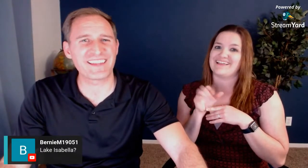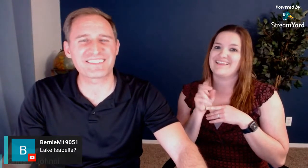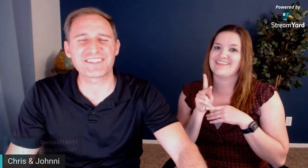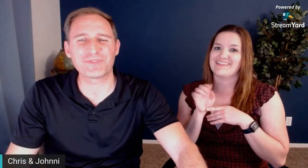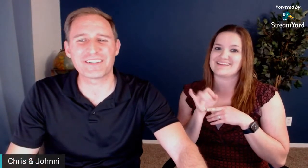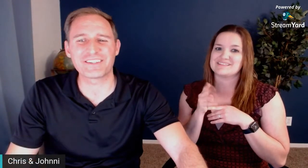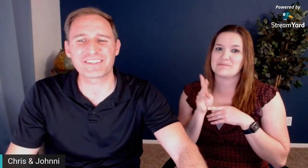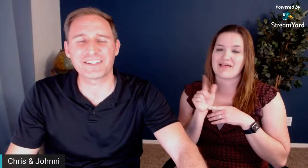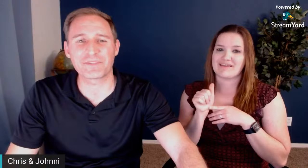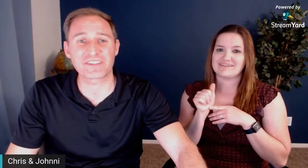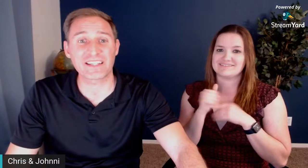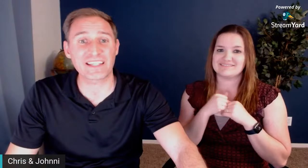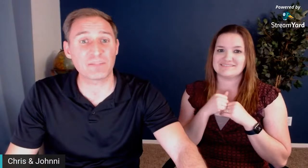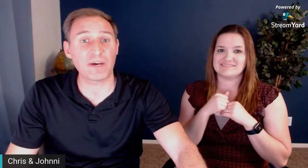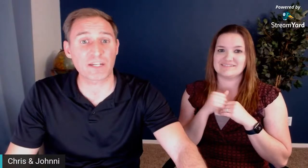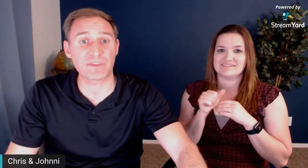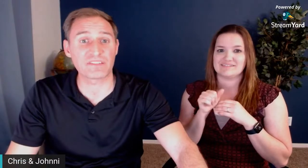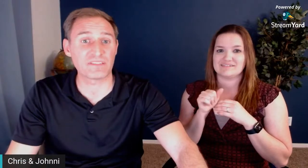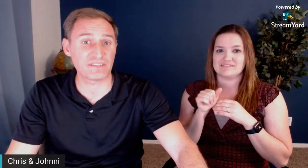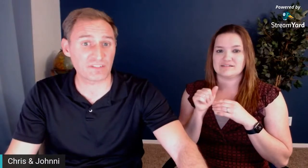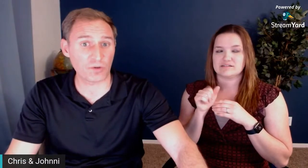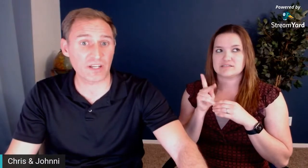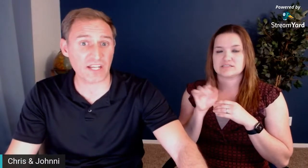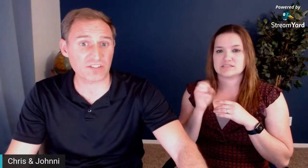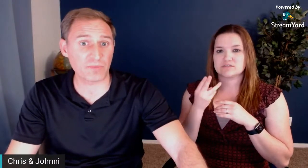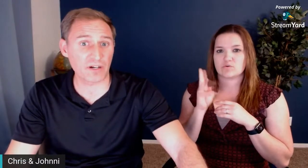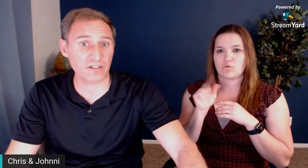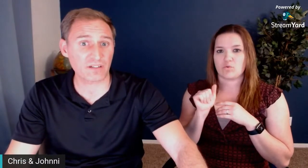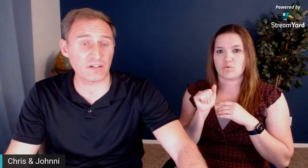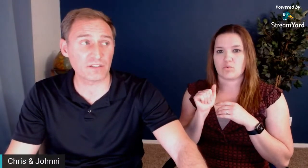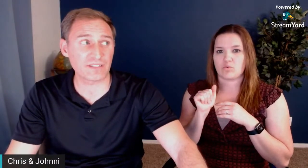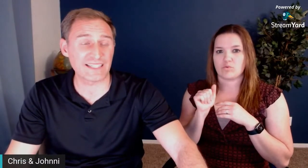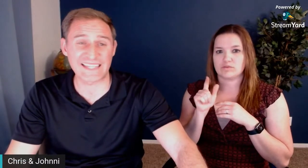that's not the one there's a there's a lake at the bottom of the sequoia national park called